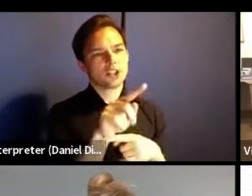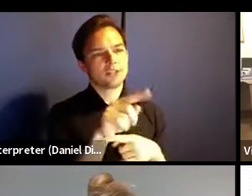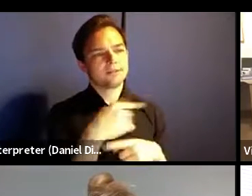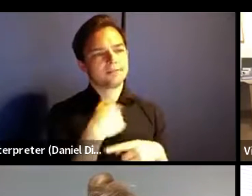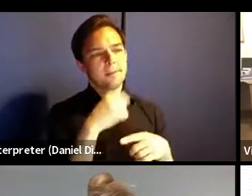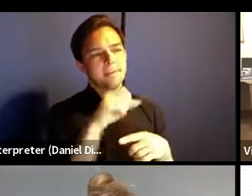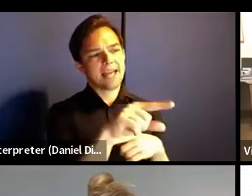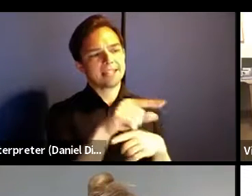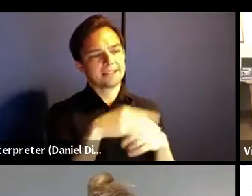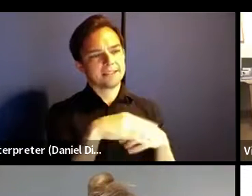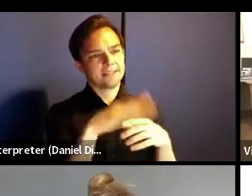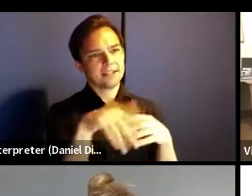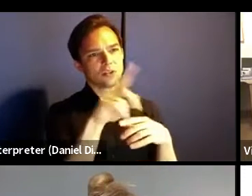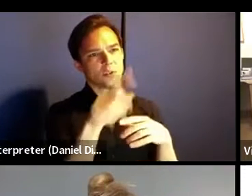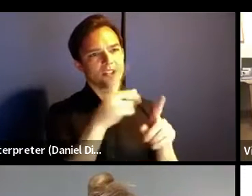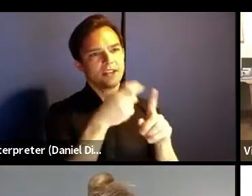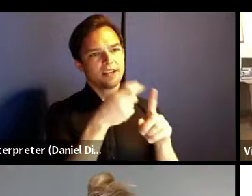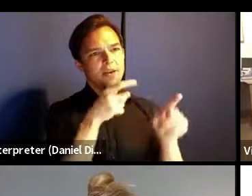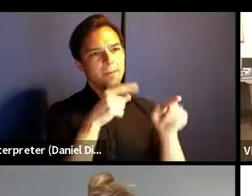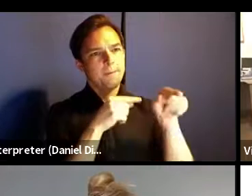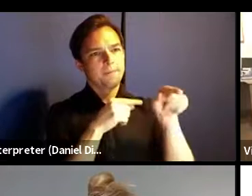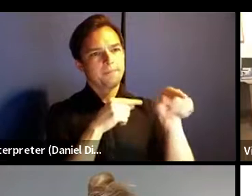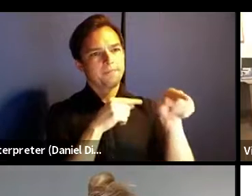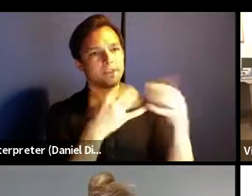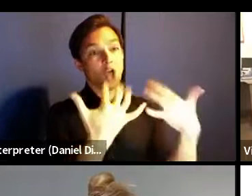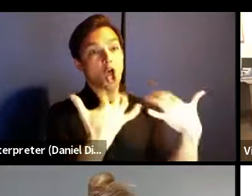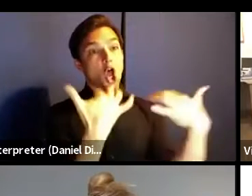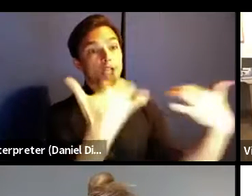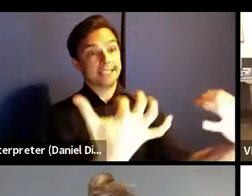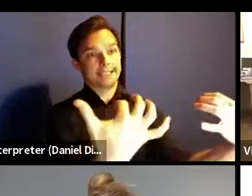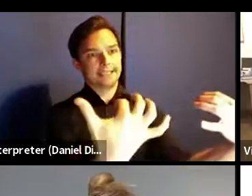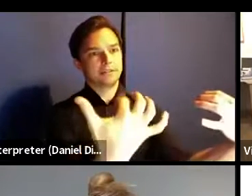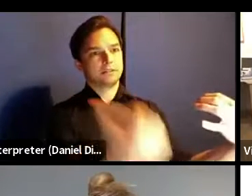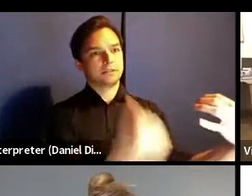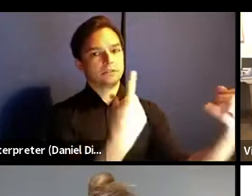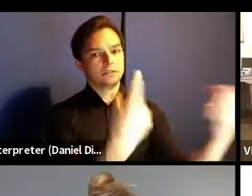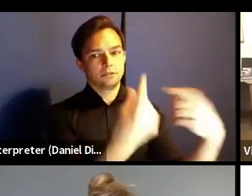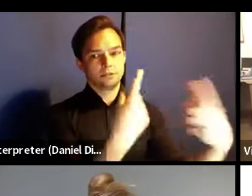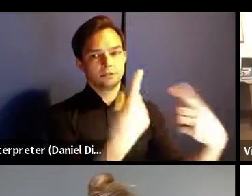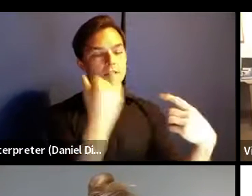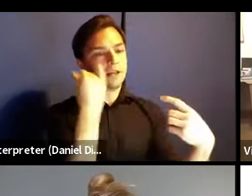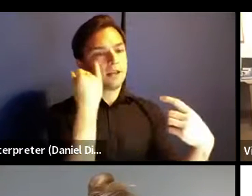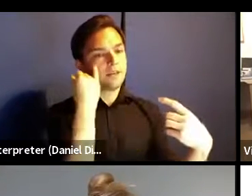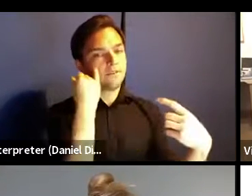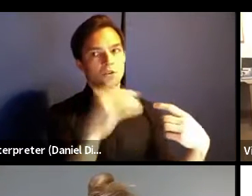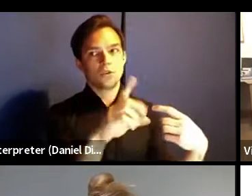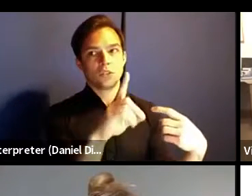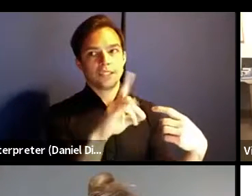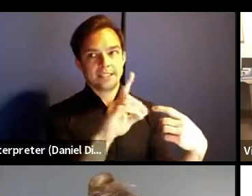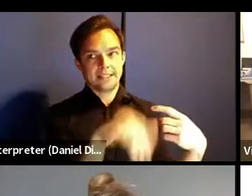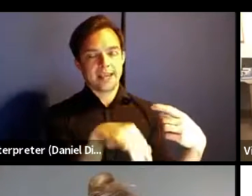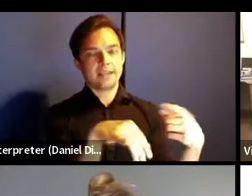are questions that came from the audience if you did the G3ict survey,